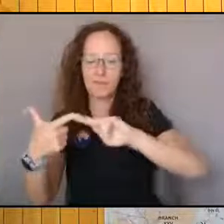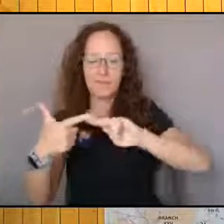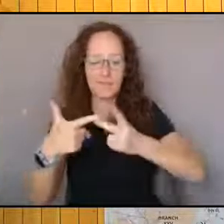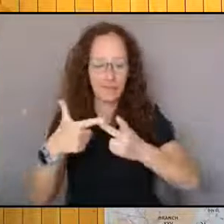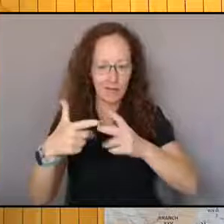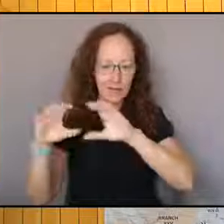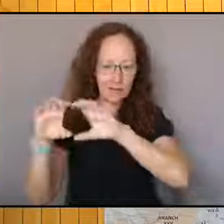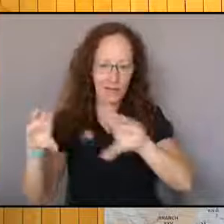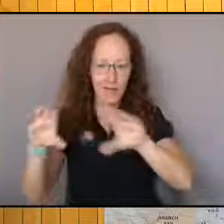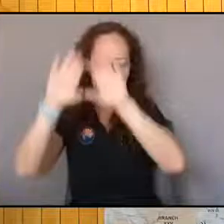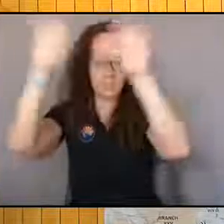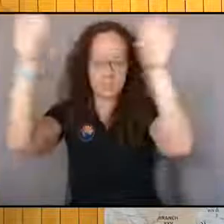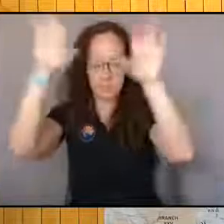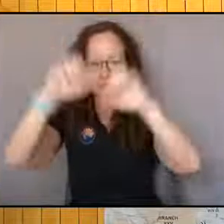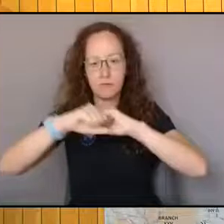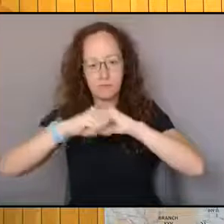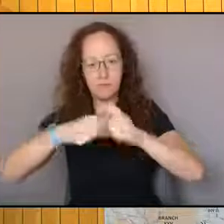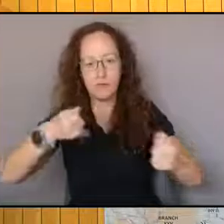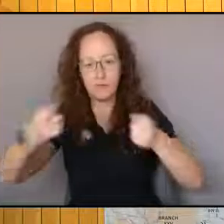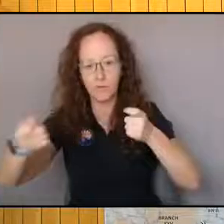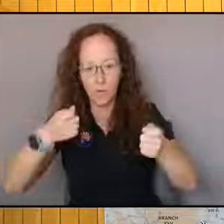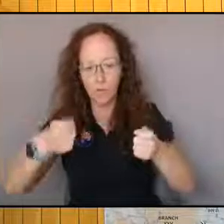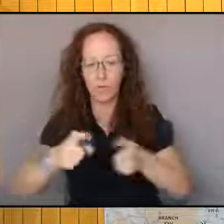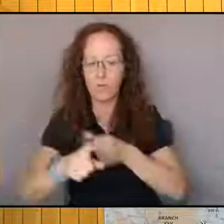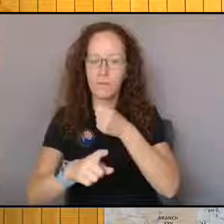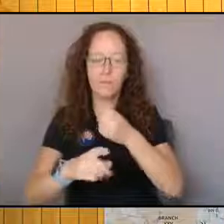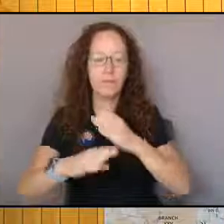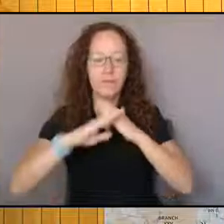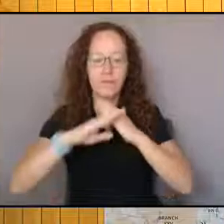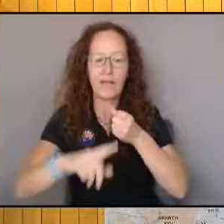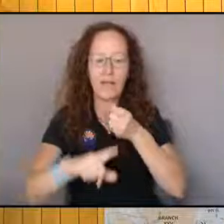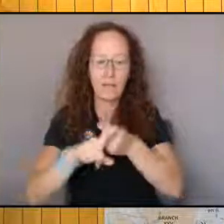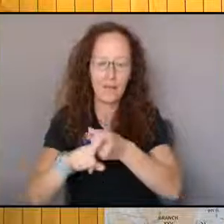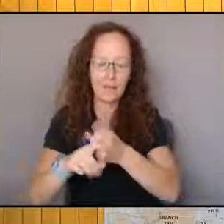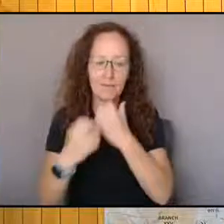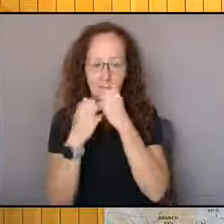UNSUCESSFUL AND THE FIRE MOVES TO THE NORTH, WE'LL HAVE